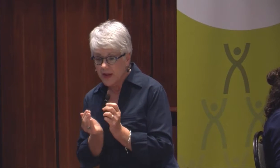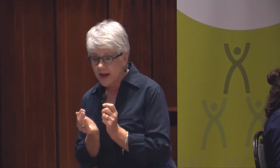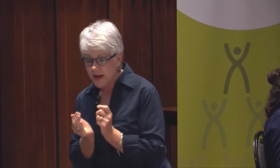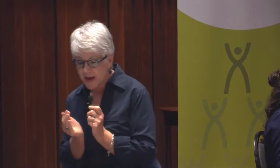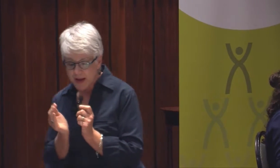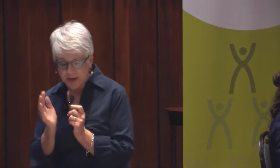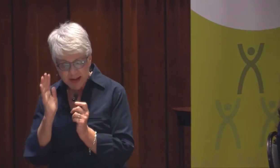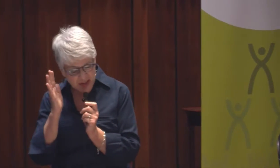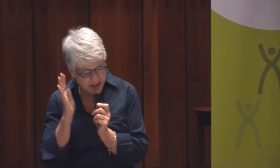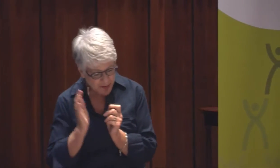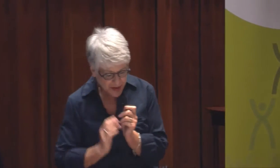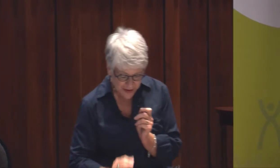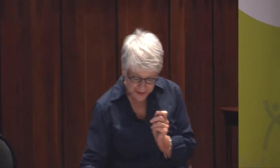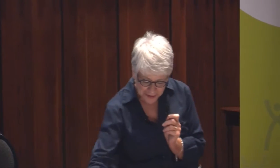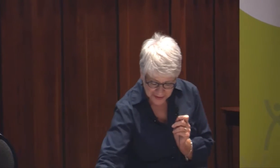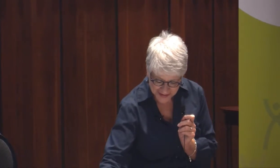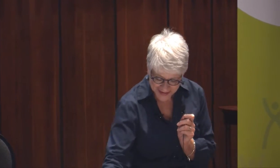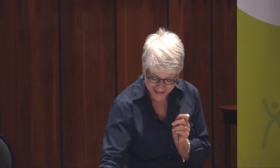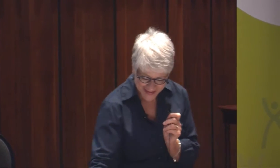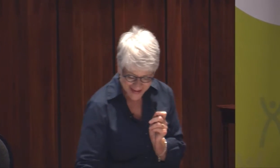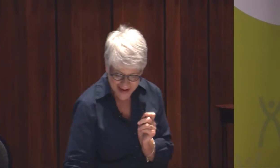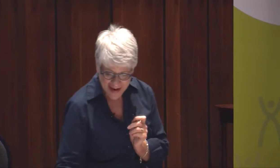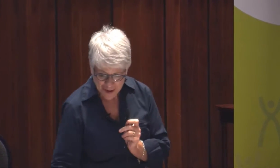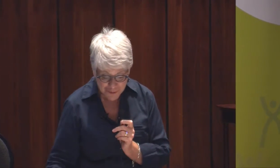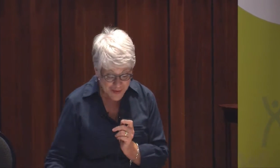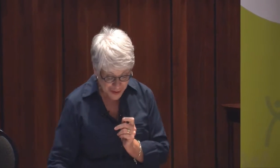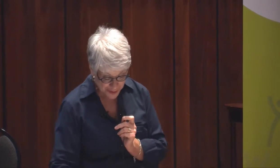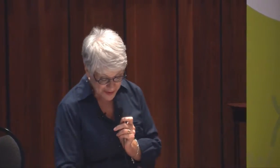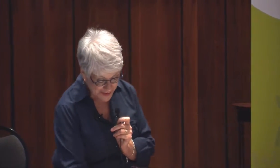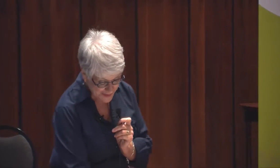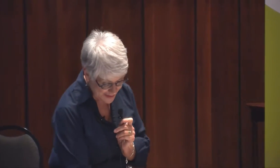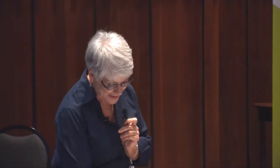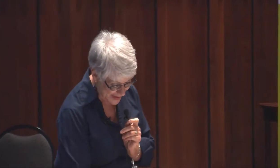that just gives you a little visual. Okay,